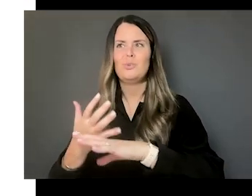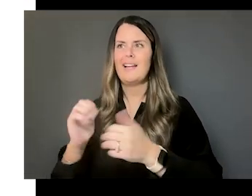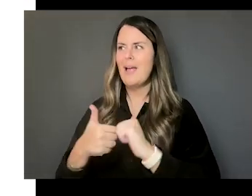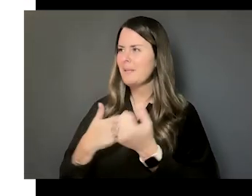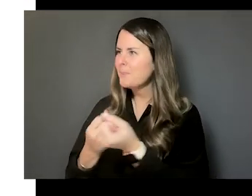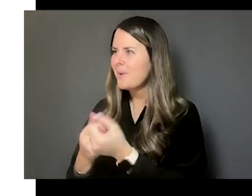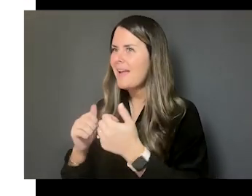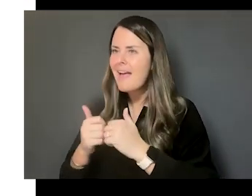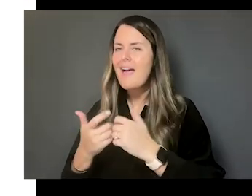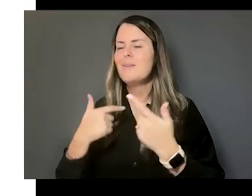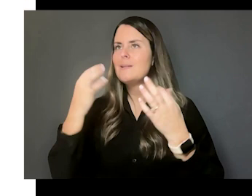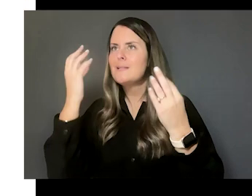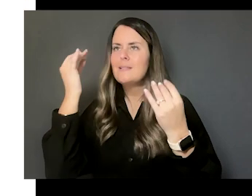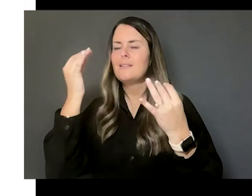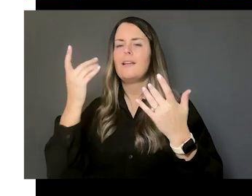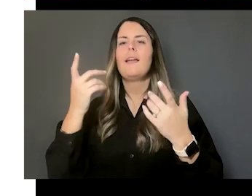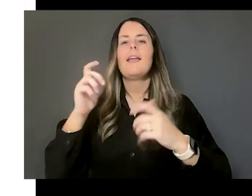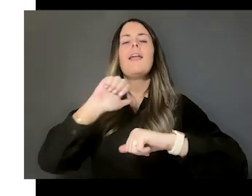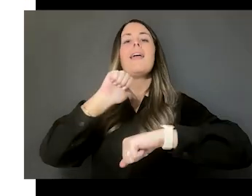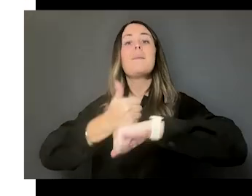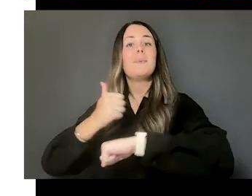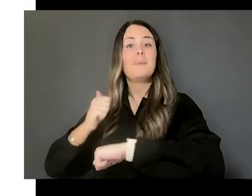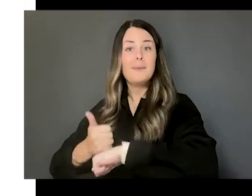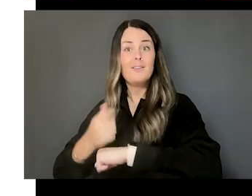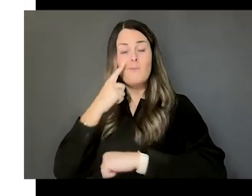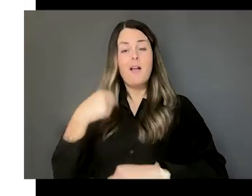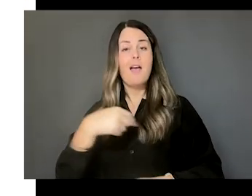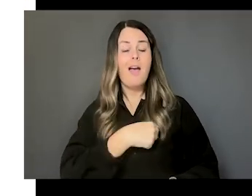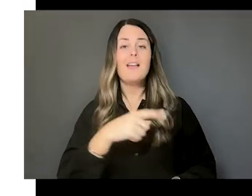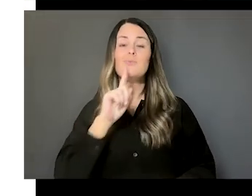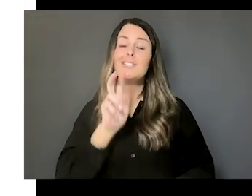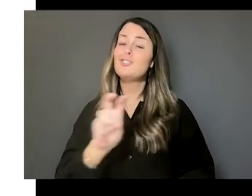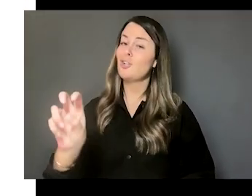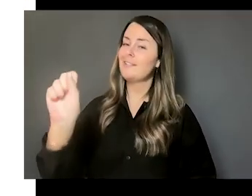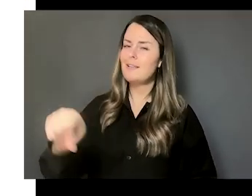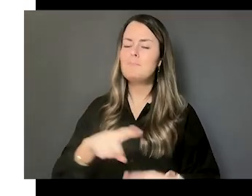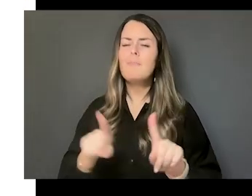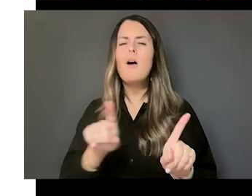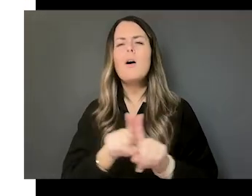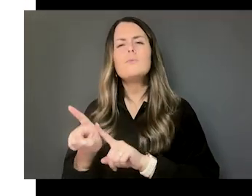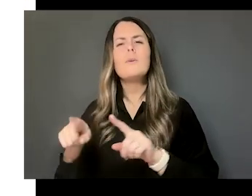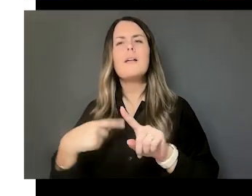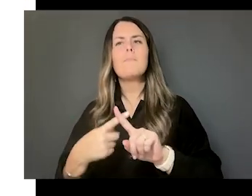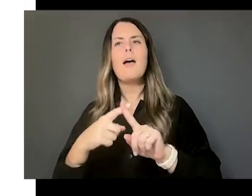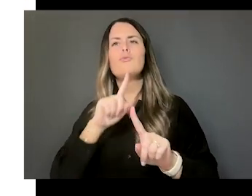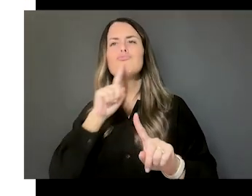And so for us, implementation has been a journey, but it's also been about having really strong partnerships